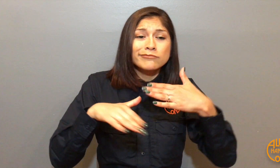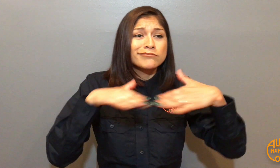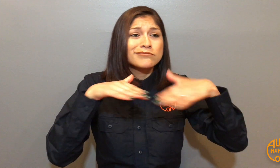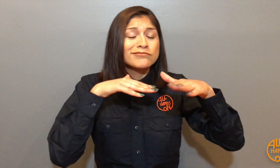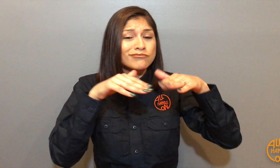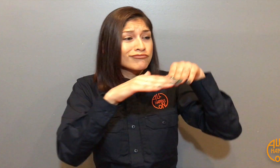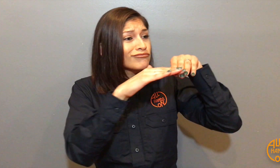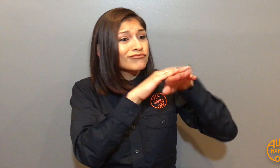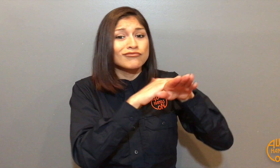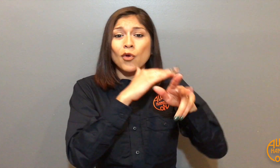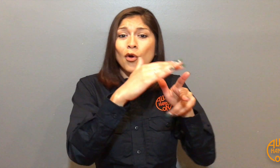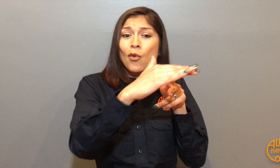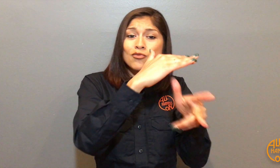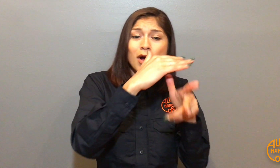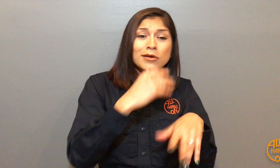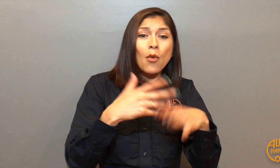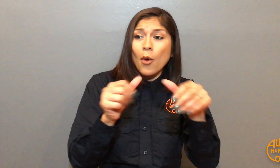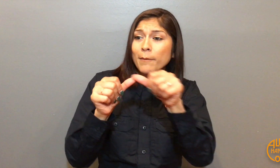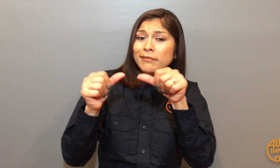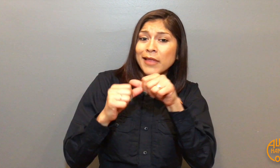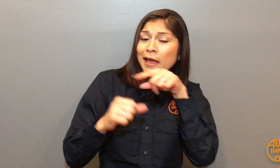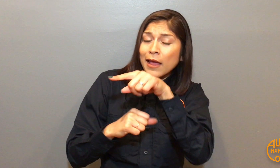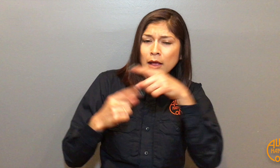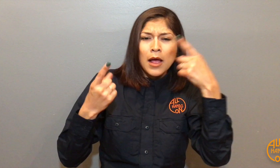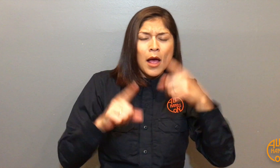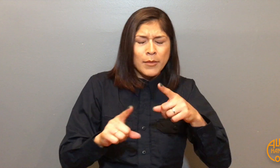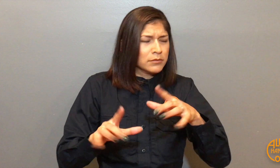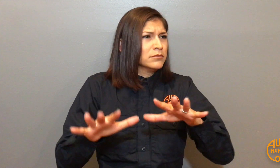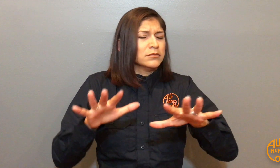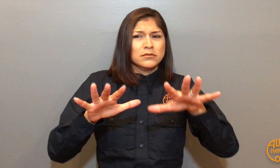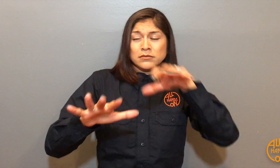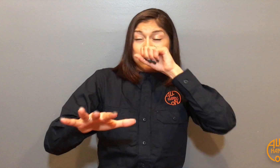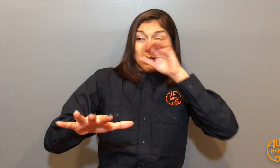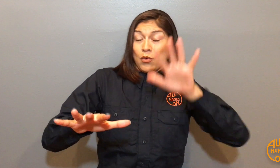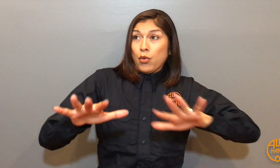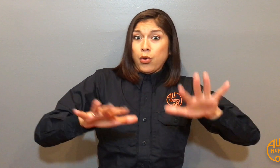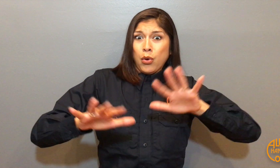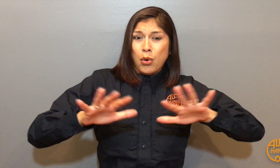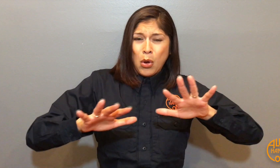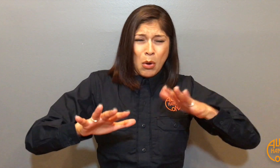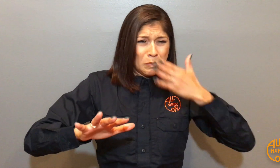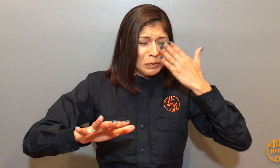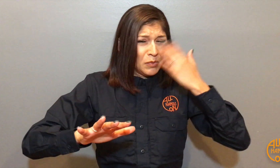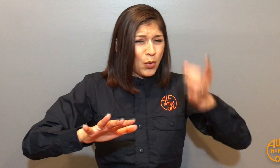or in a specific area and you inhaled some sort of chemical fumes or poisonous